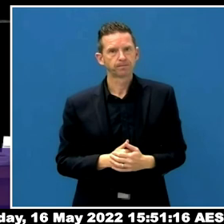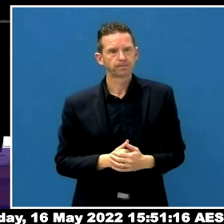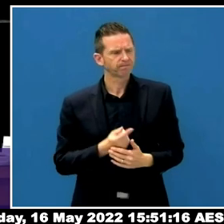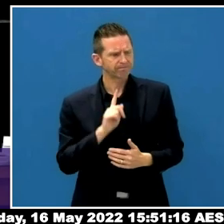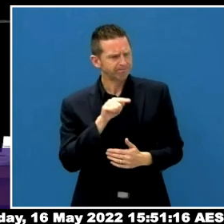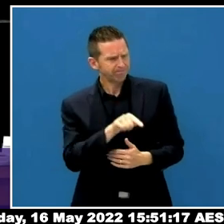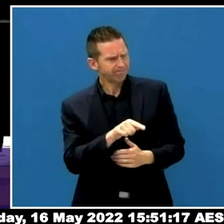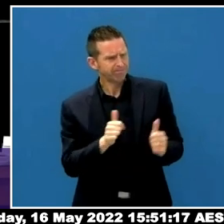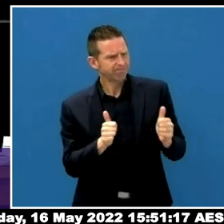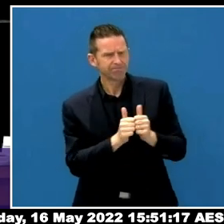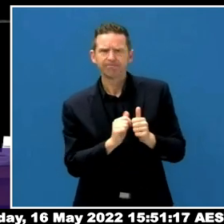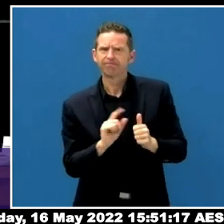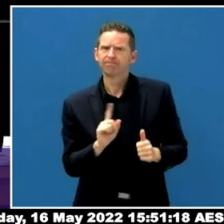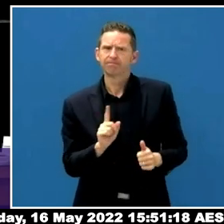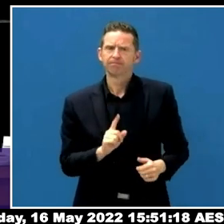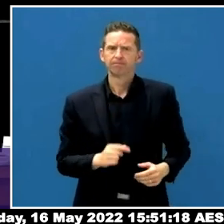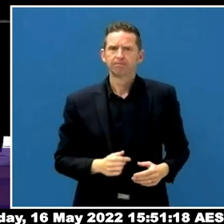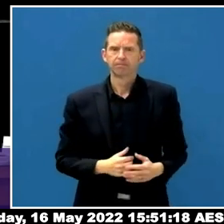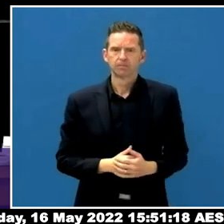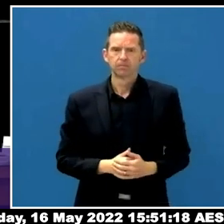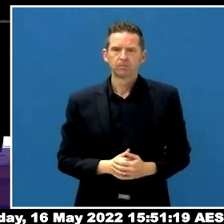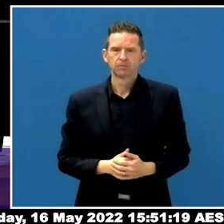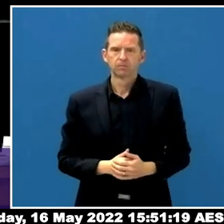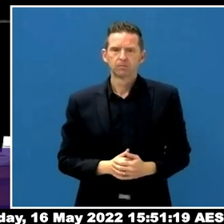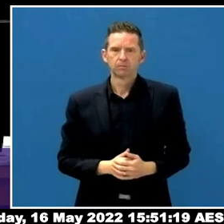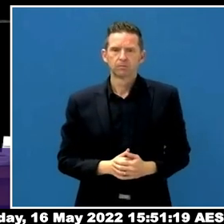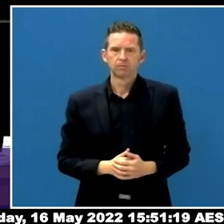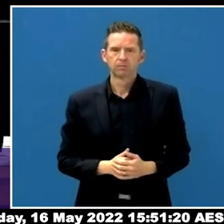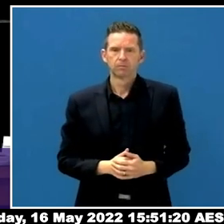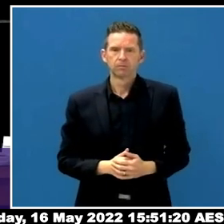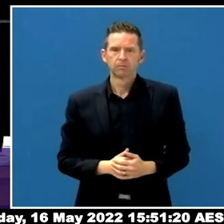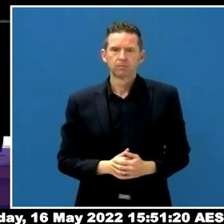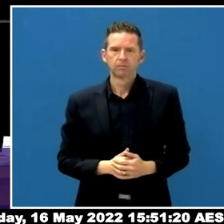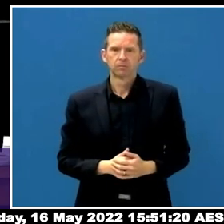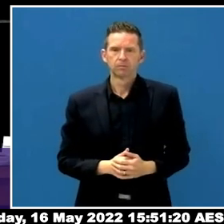I'm not - I think it was just a lunch.